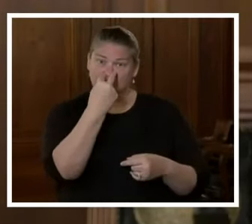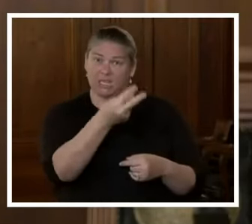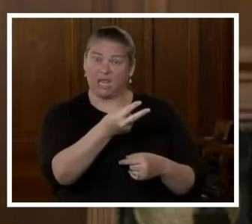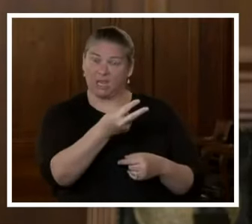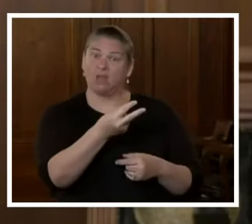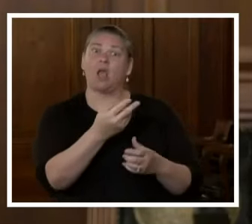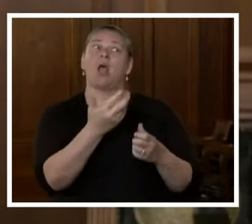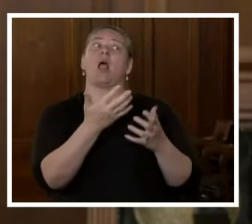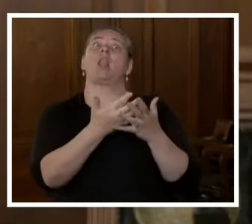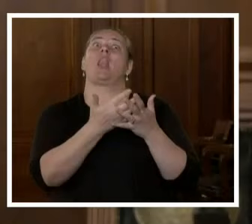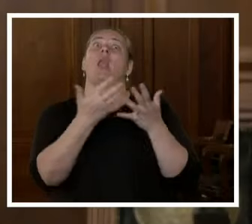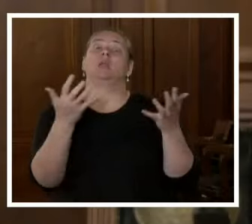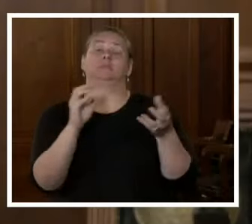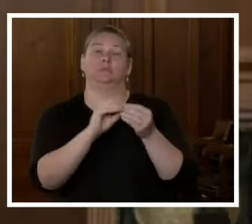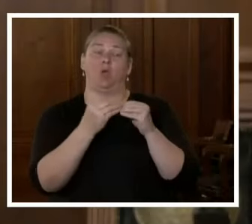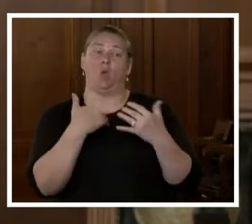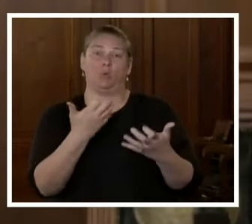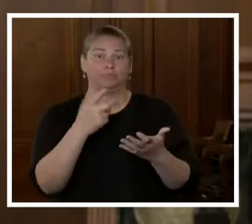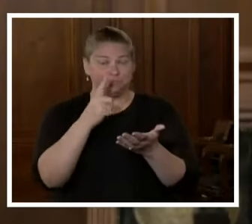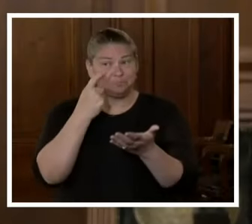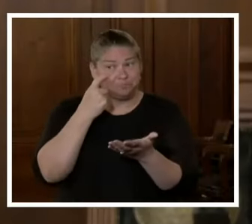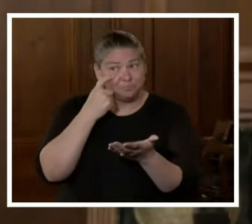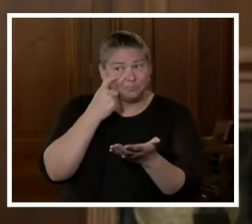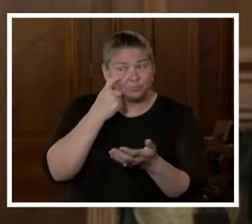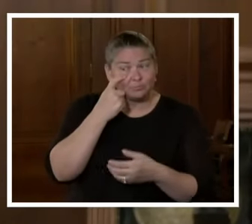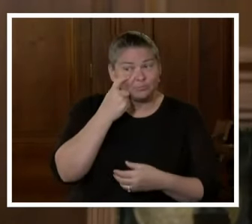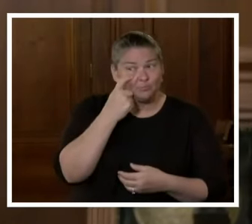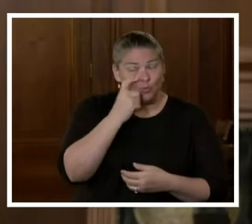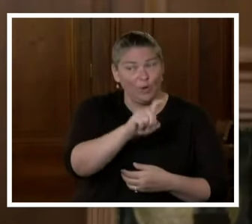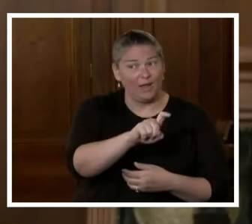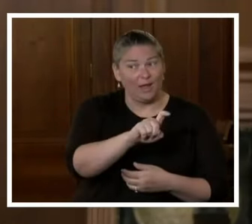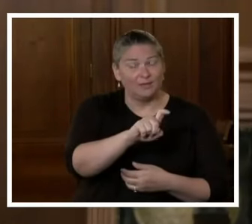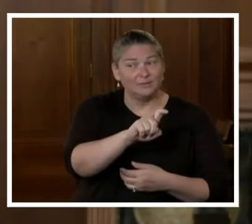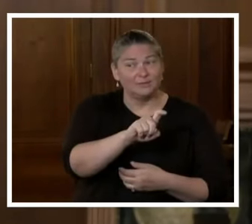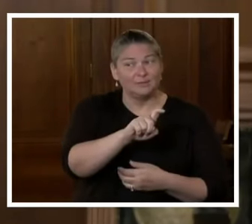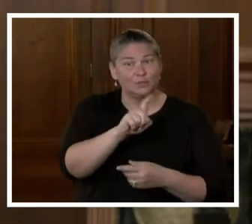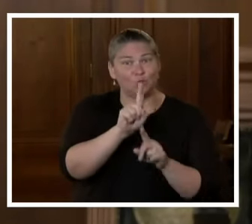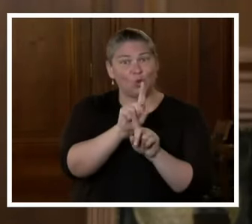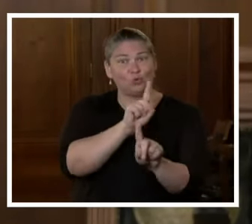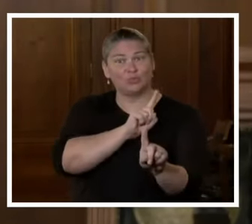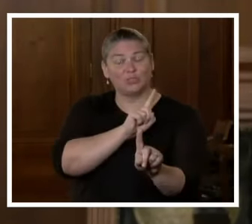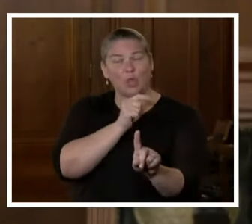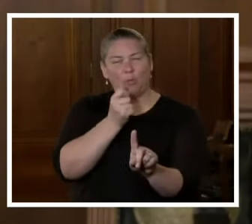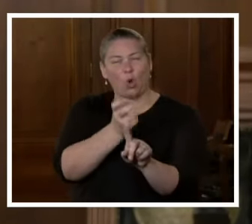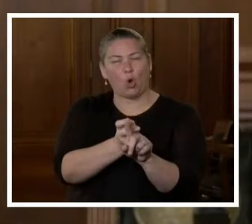WE CAN PROTECT ONE ANOTHER. DO WE THINK IT COULD POTENTIALLY LEAD TO A SPIKE? IT MAY.